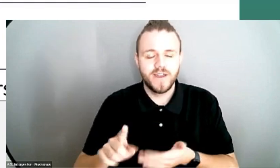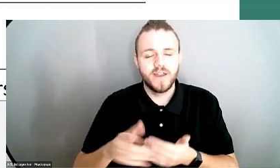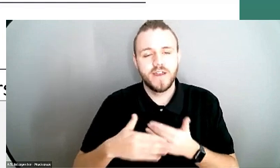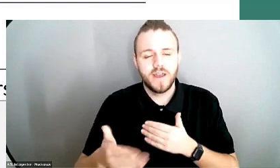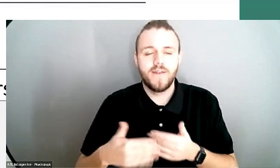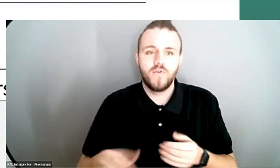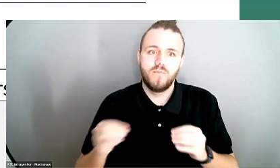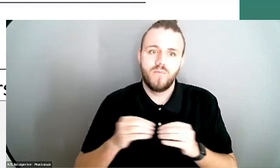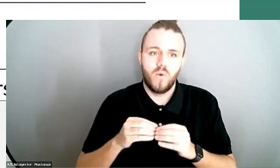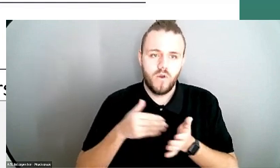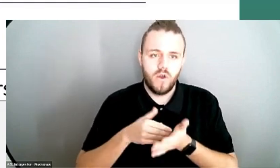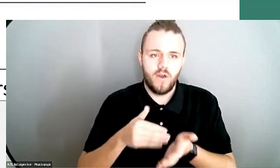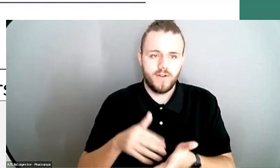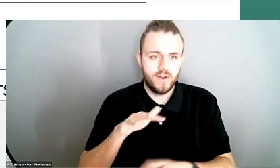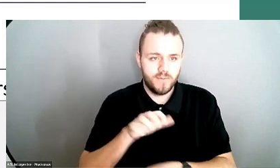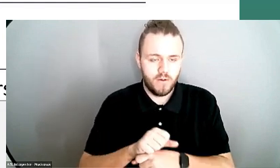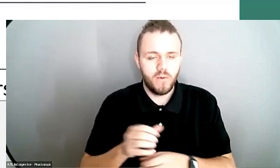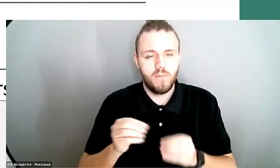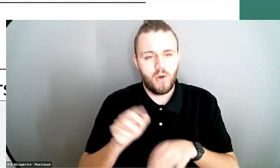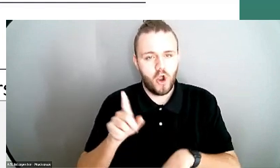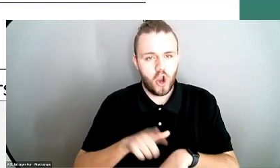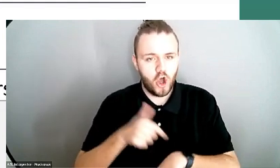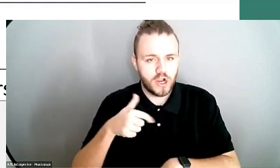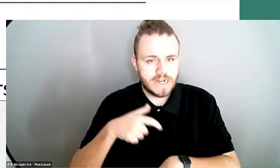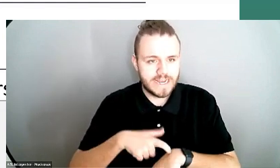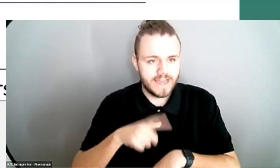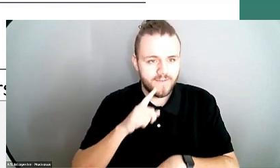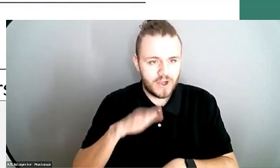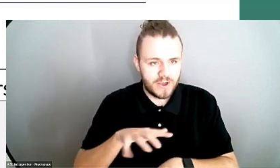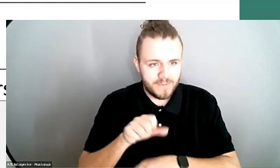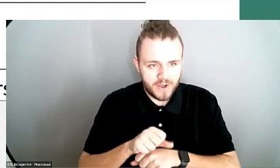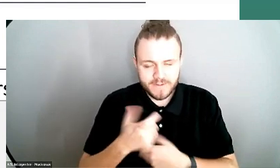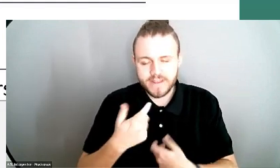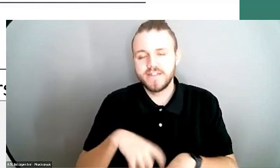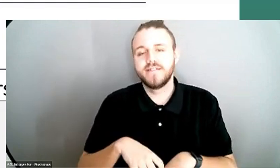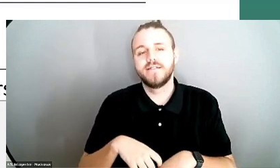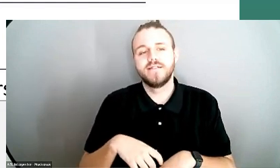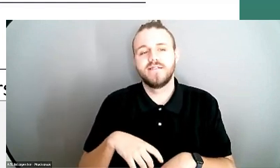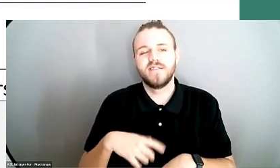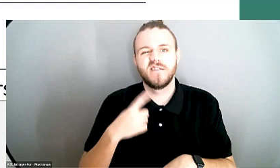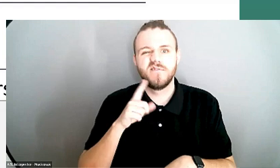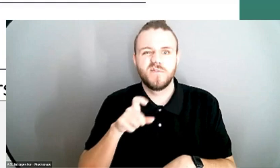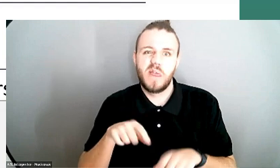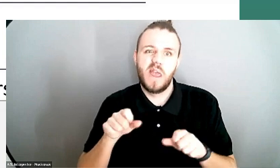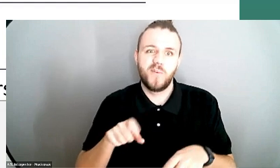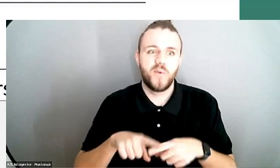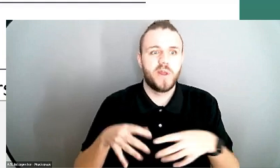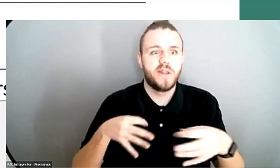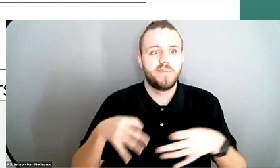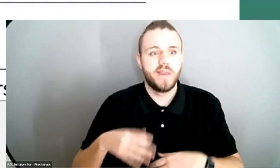I have to have longer times for appointments, so I have to be able to explain things very slow,